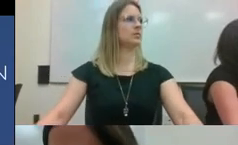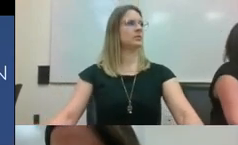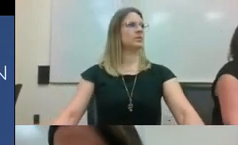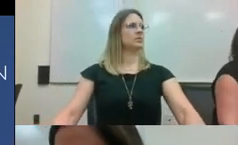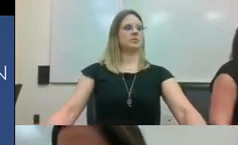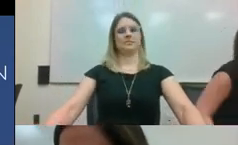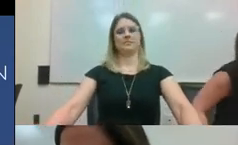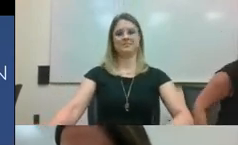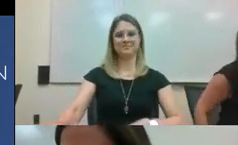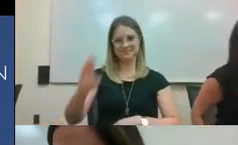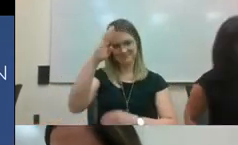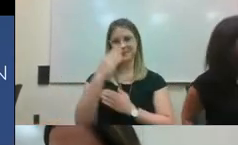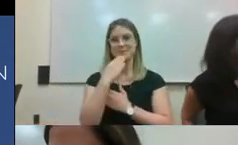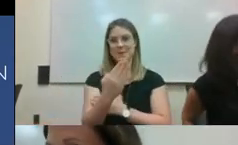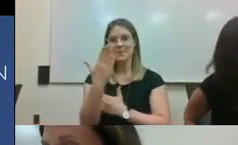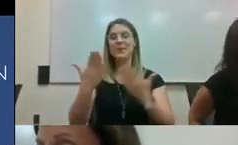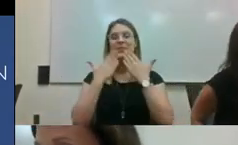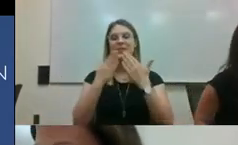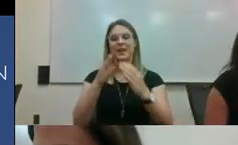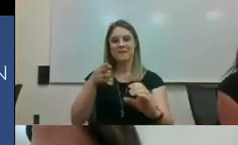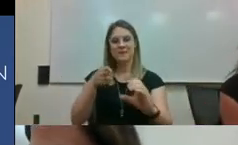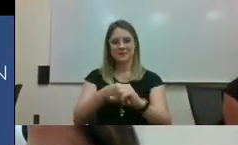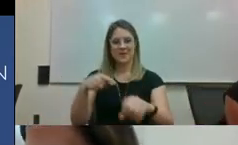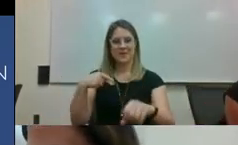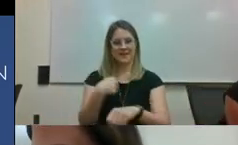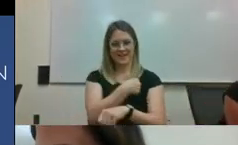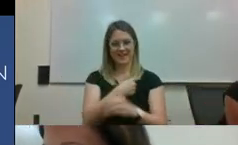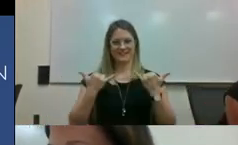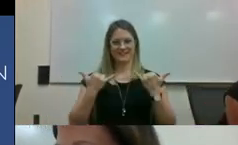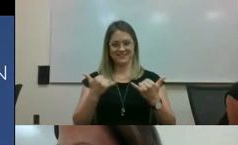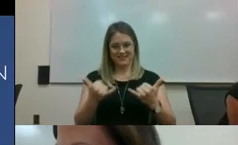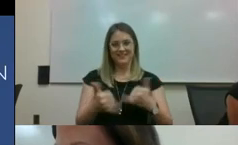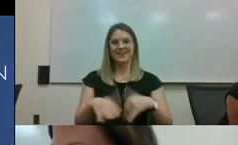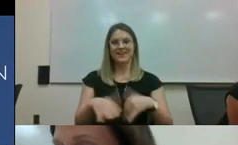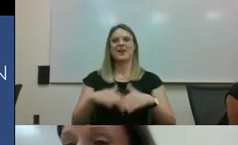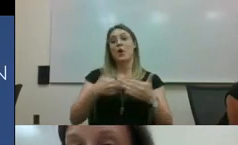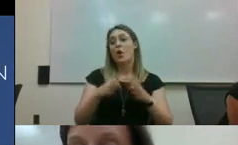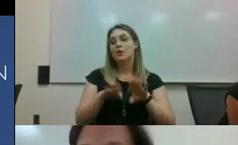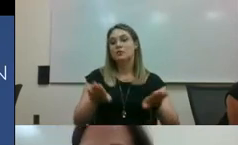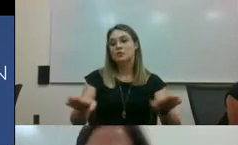Good morning, everyone. And thank you for joining us on this webinar with All Children Reading, A Grand Challenge for Development.